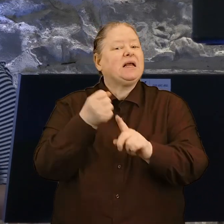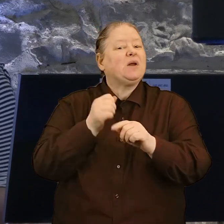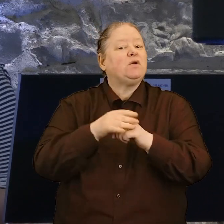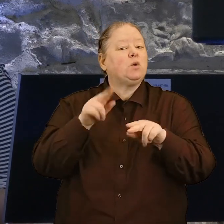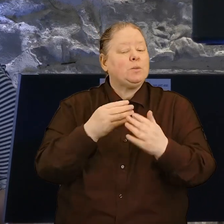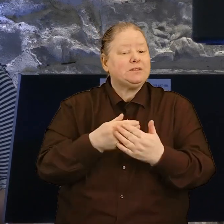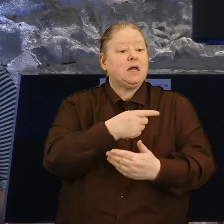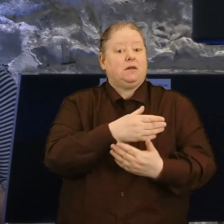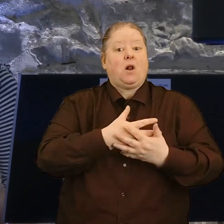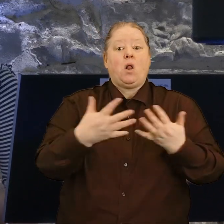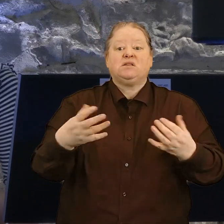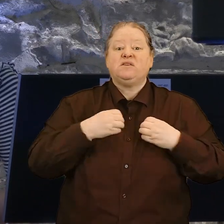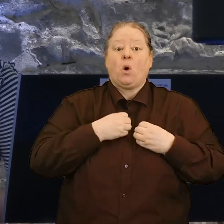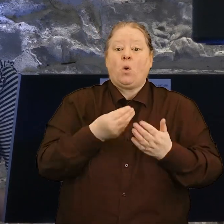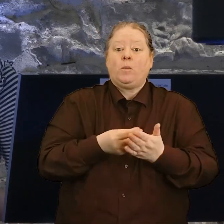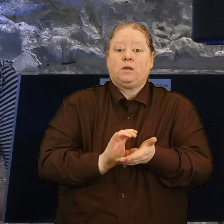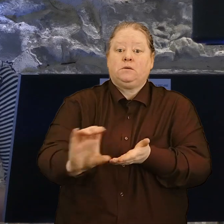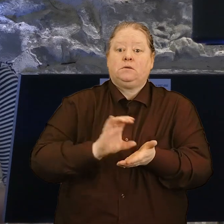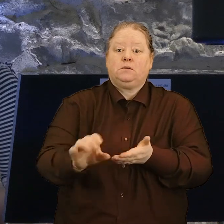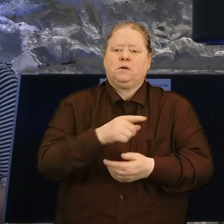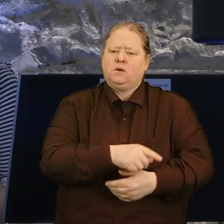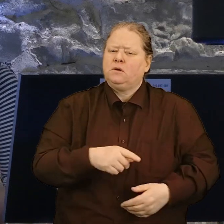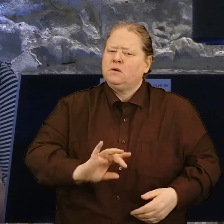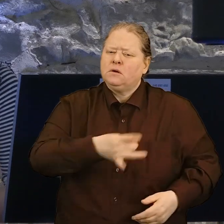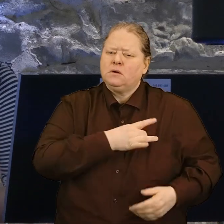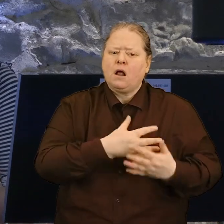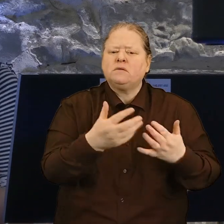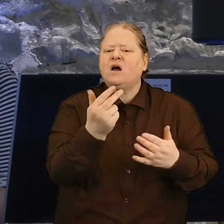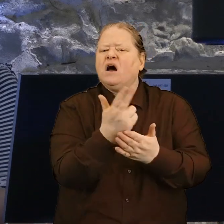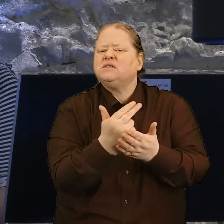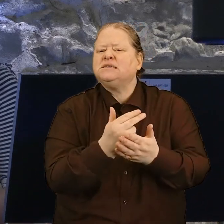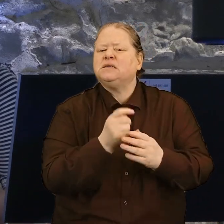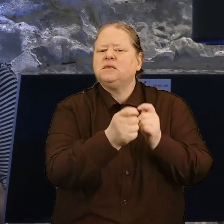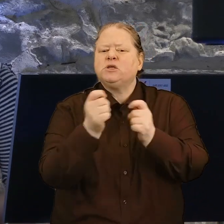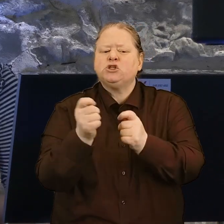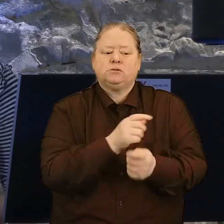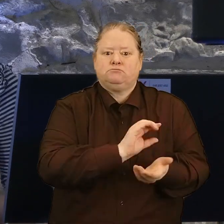he donated much of his own money. He was a liberal subscriber to many of the artistic commissions carried out by the College.